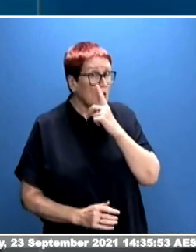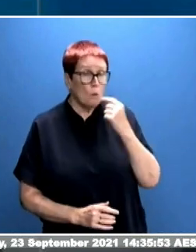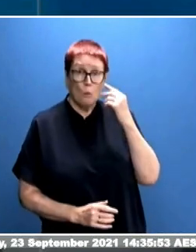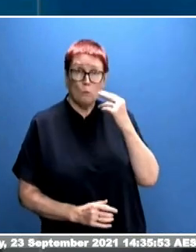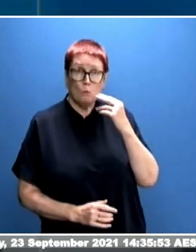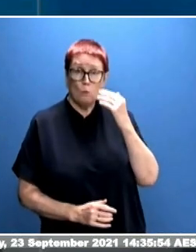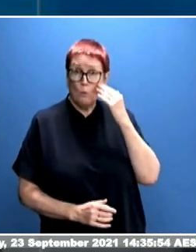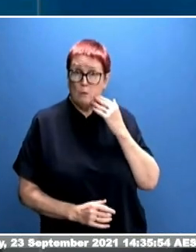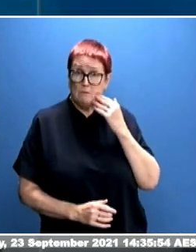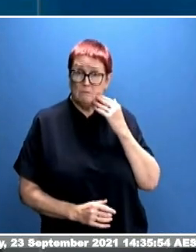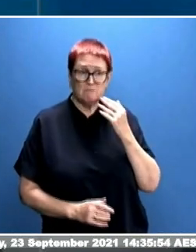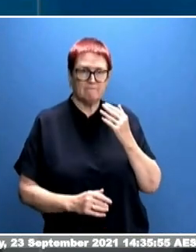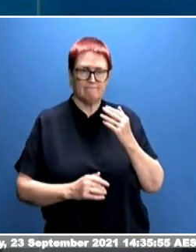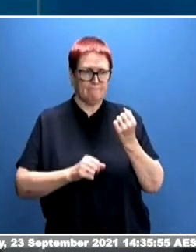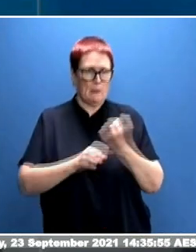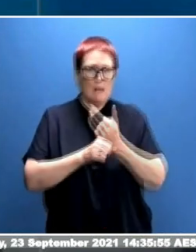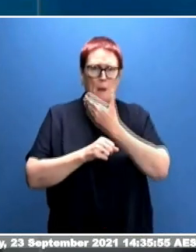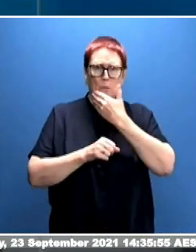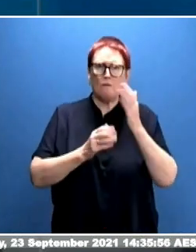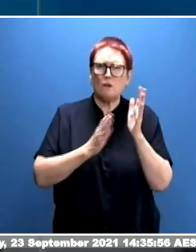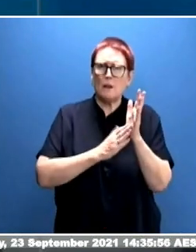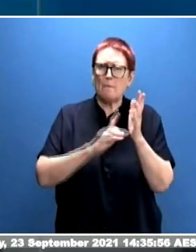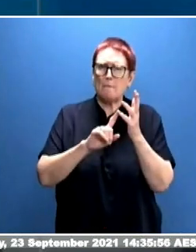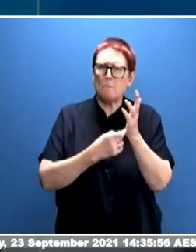mural in there with the art teacher.